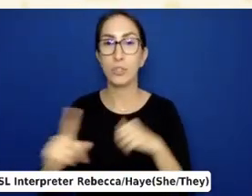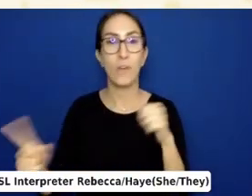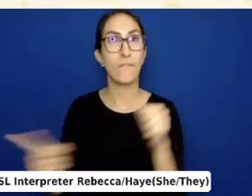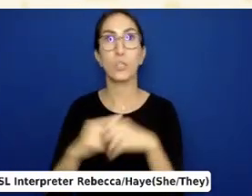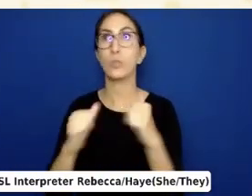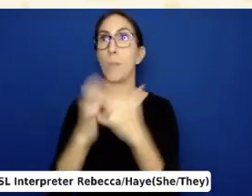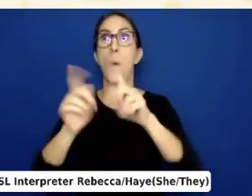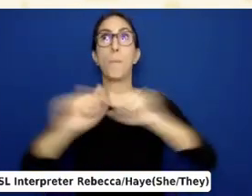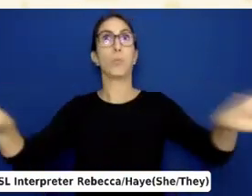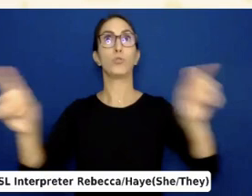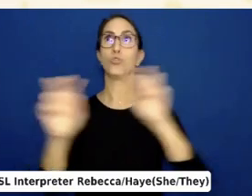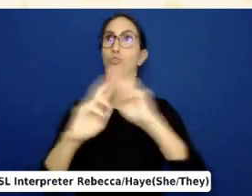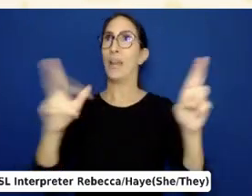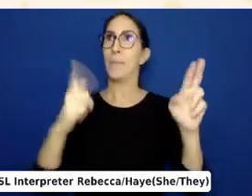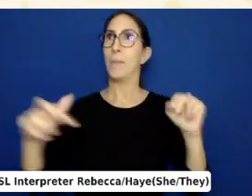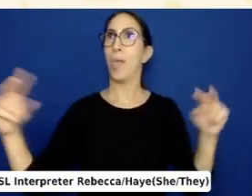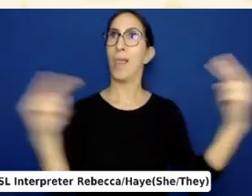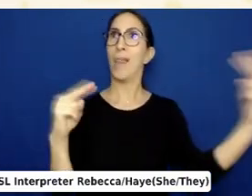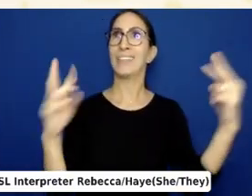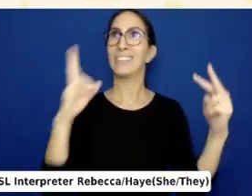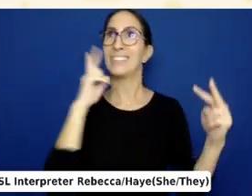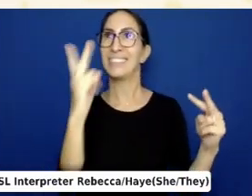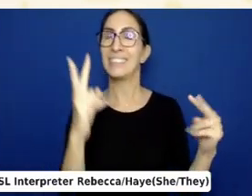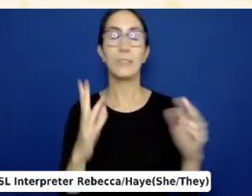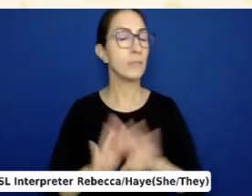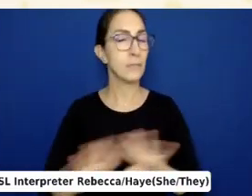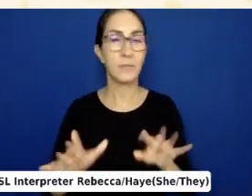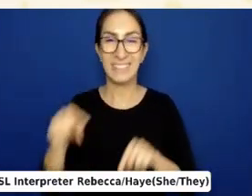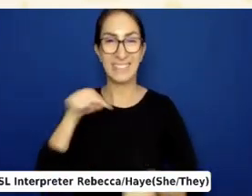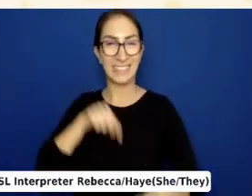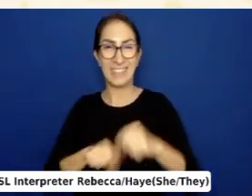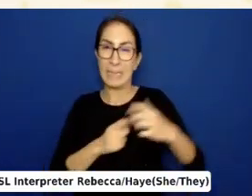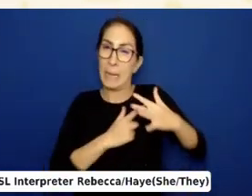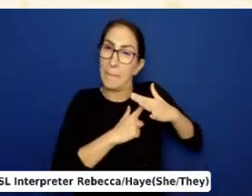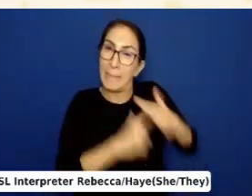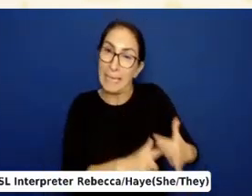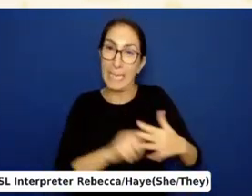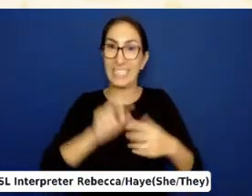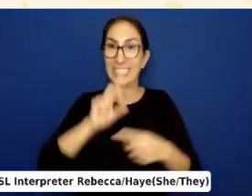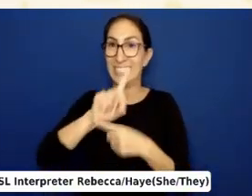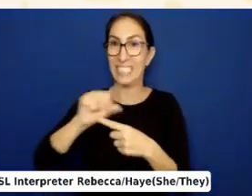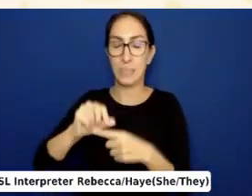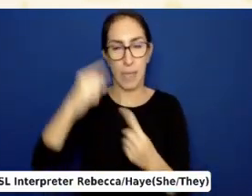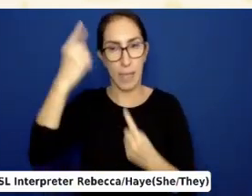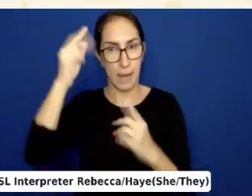It's necessary for you to understand that disability needs to be part of the conversation always.